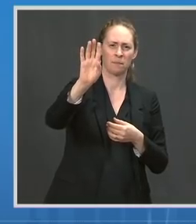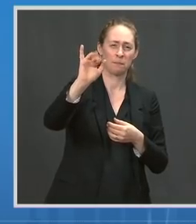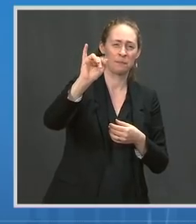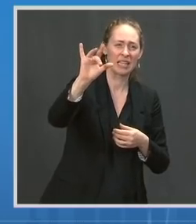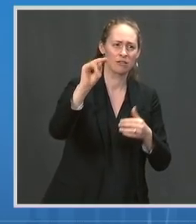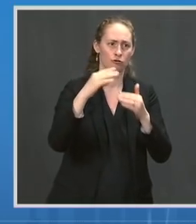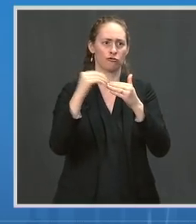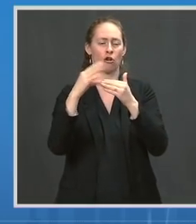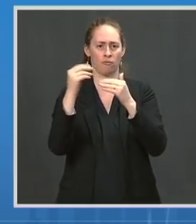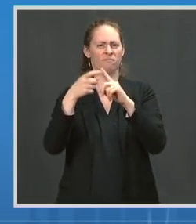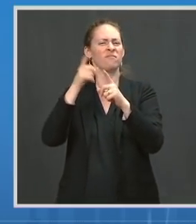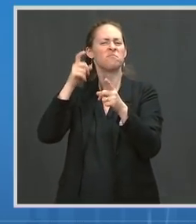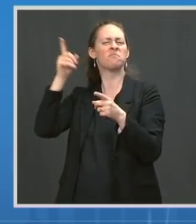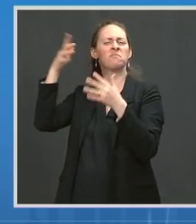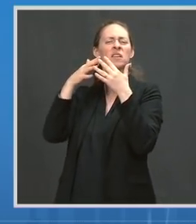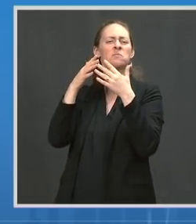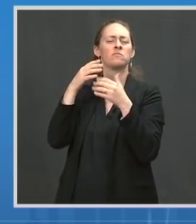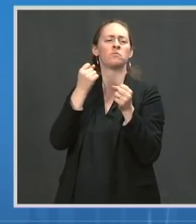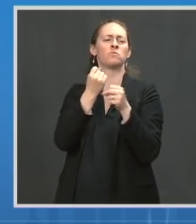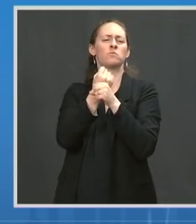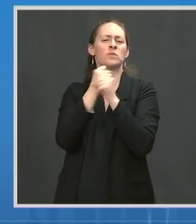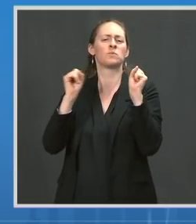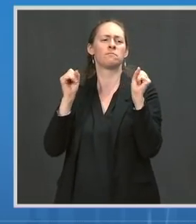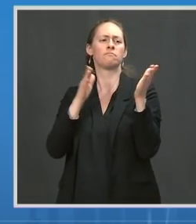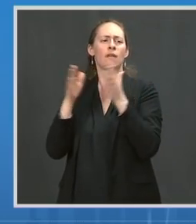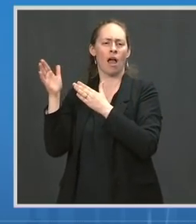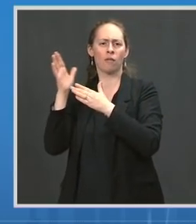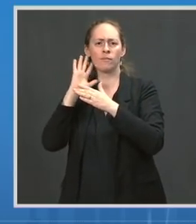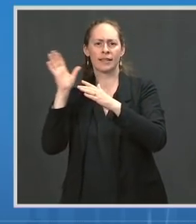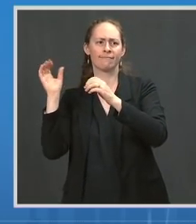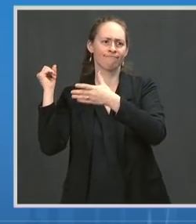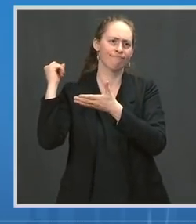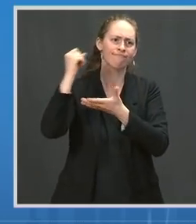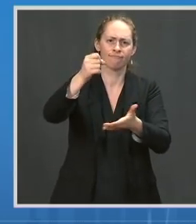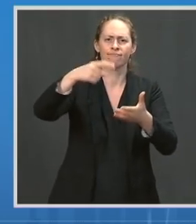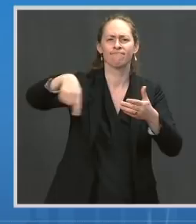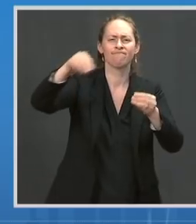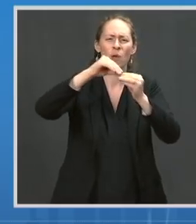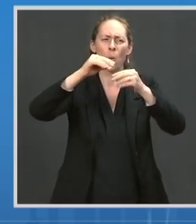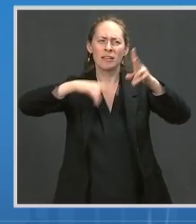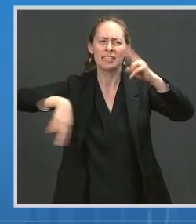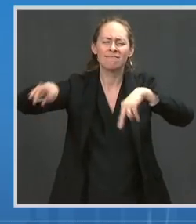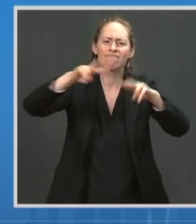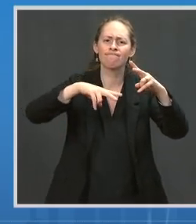and circulating variants across the country and to better prepare the country for the next pandemic.